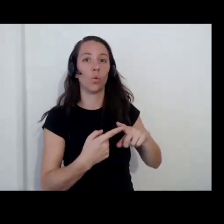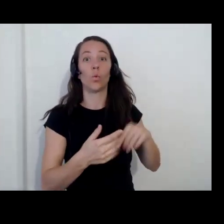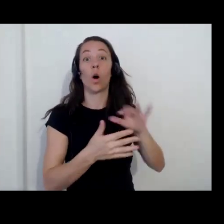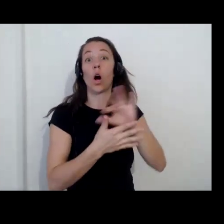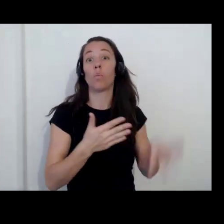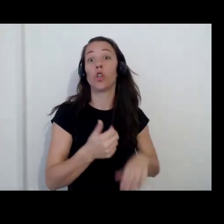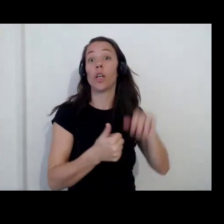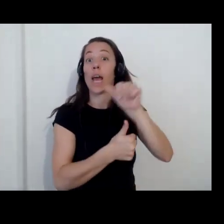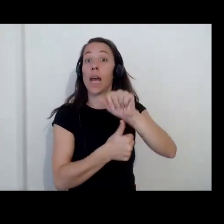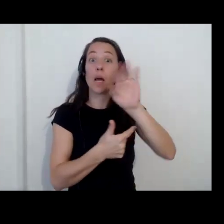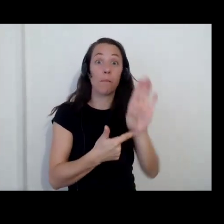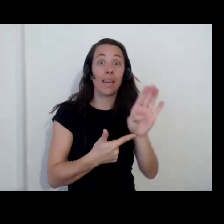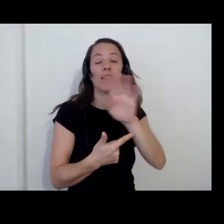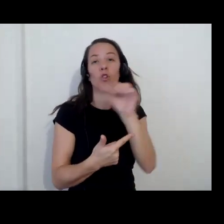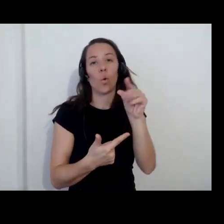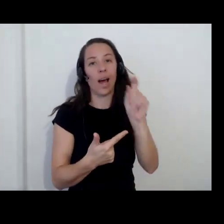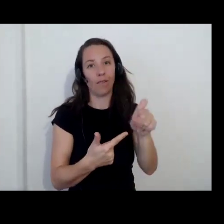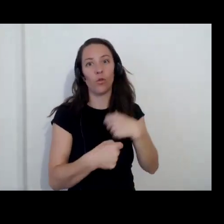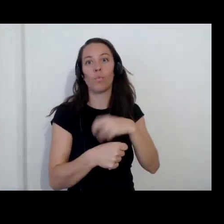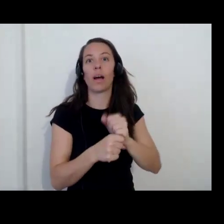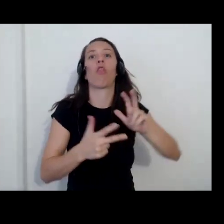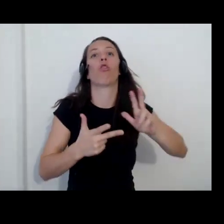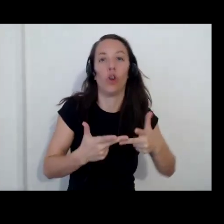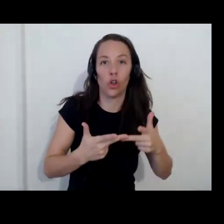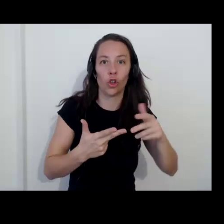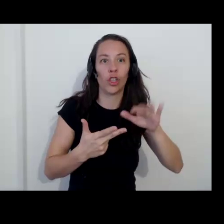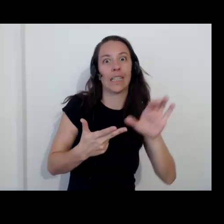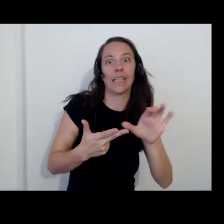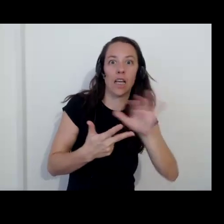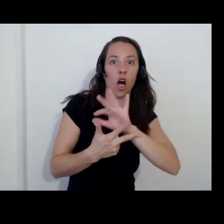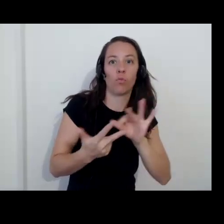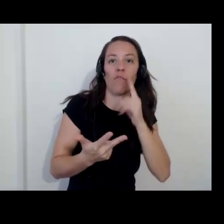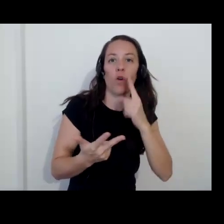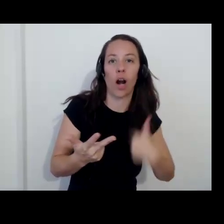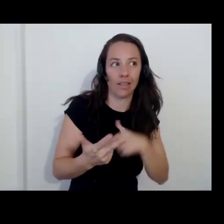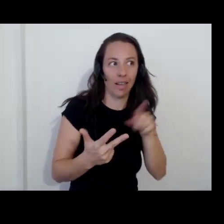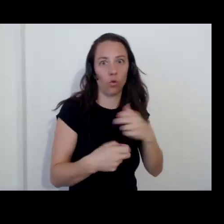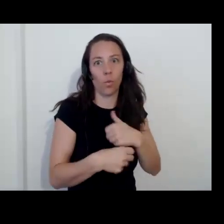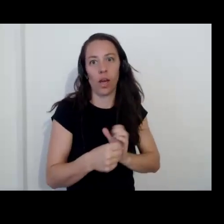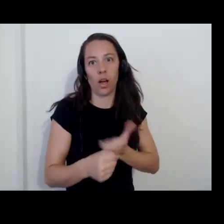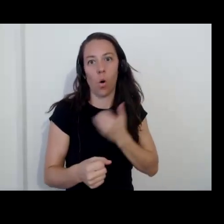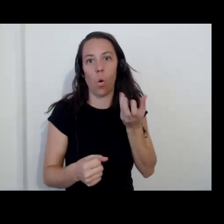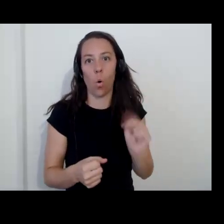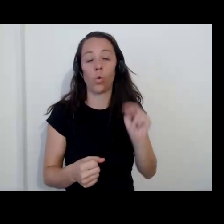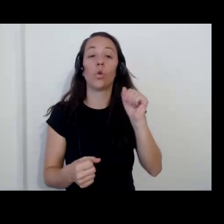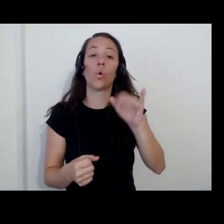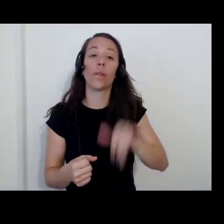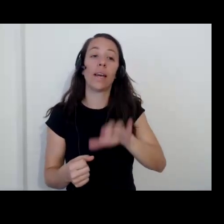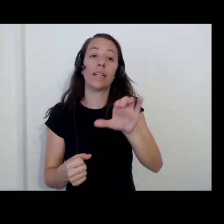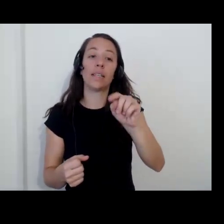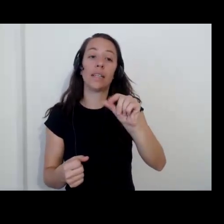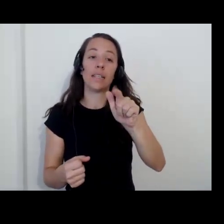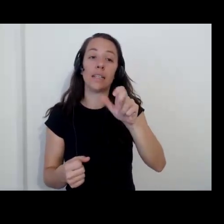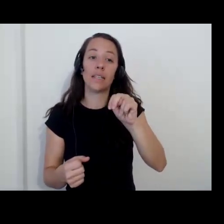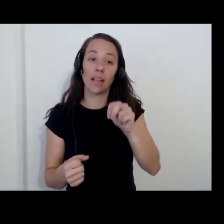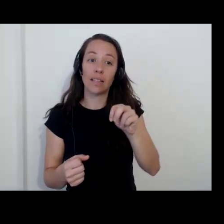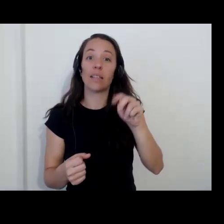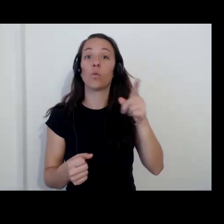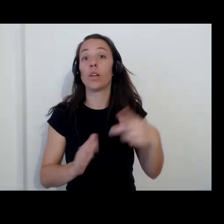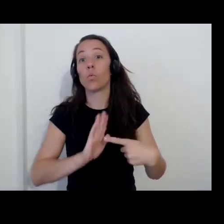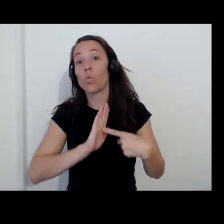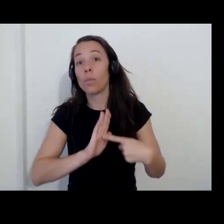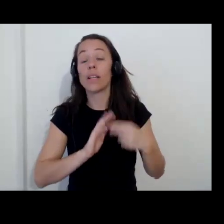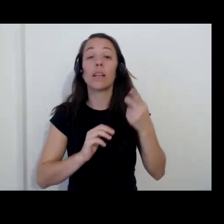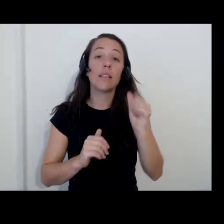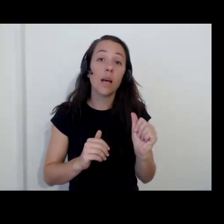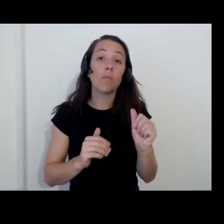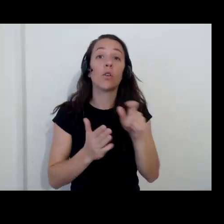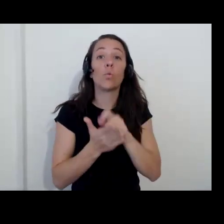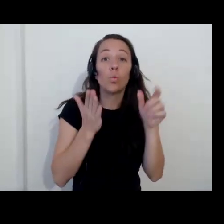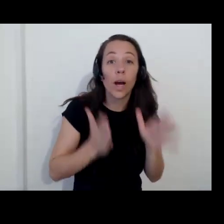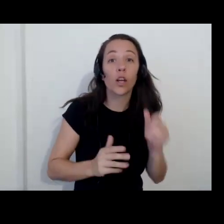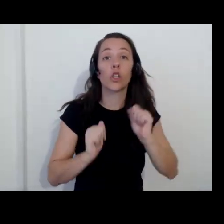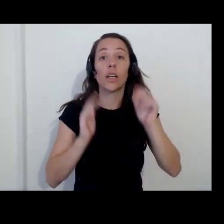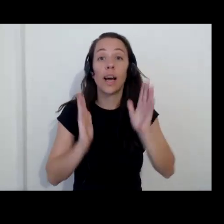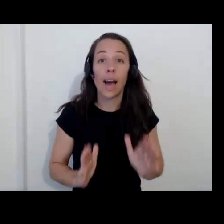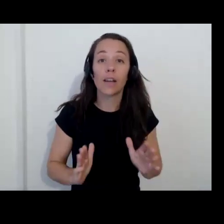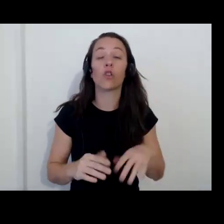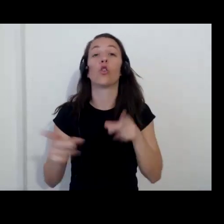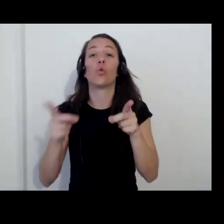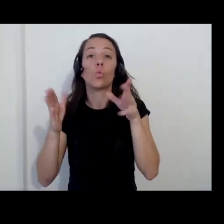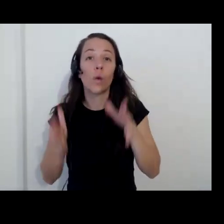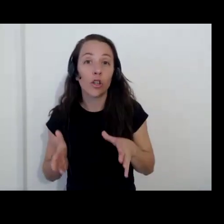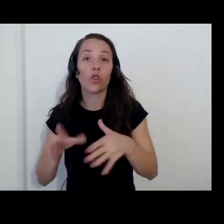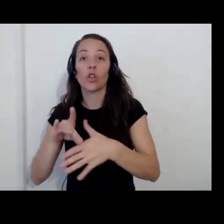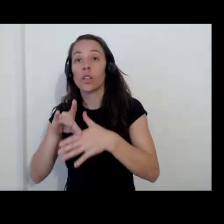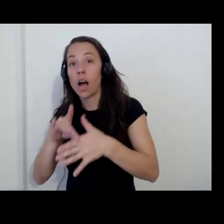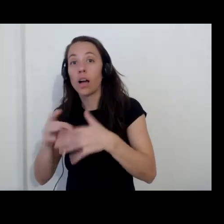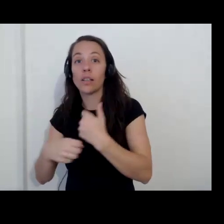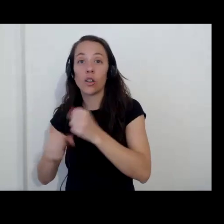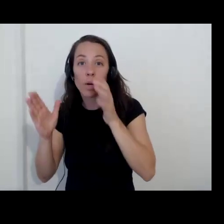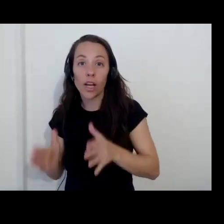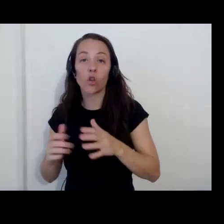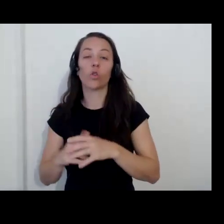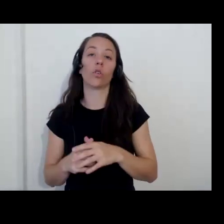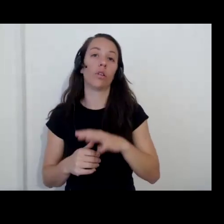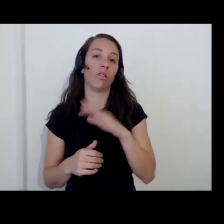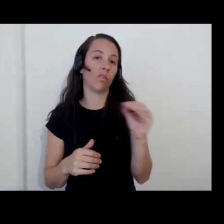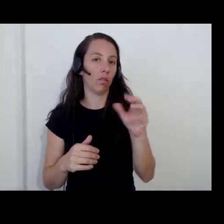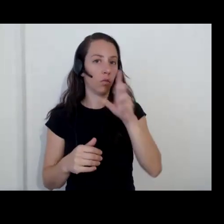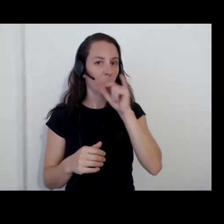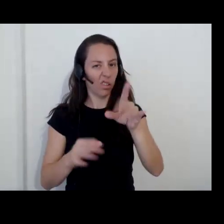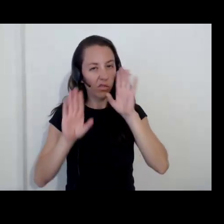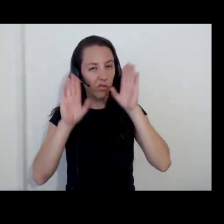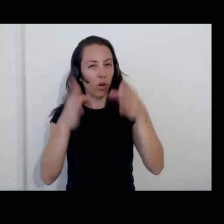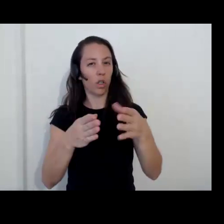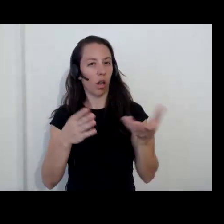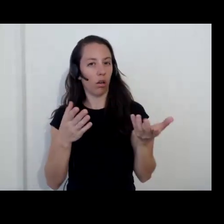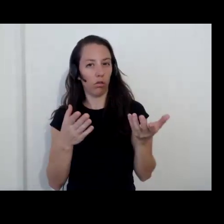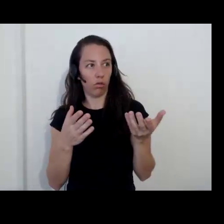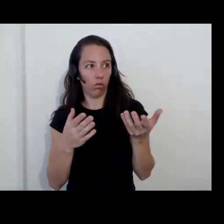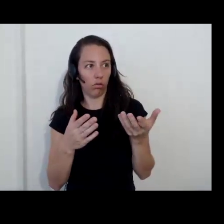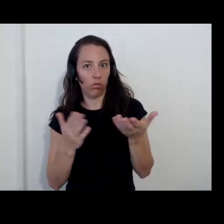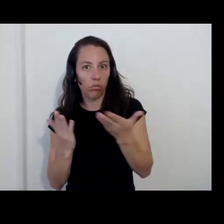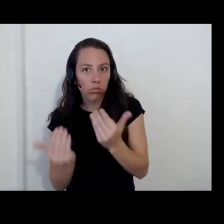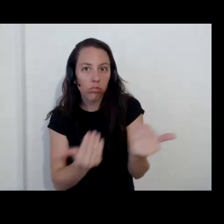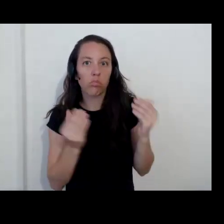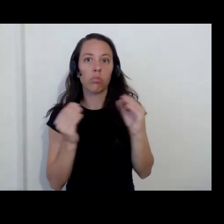C Talent was a talent agency that represented Disabled actors, writers, directors, content creators, and really focused on increasing disability representation in film and media.